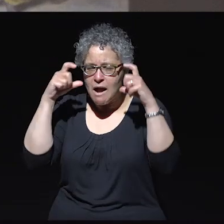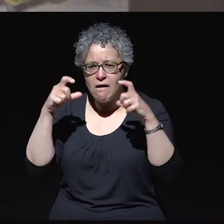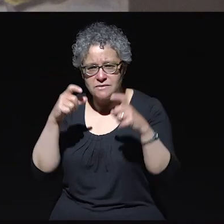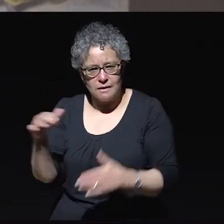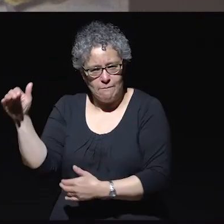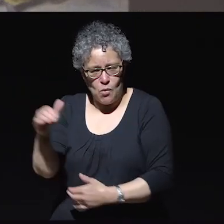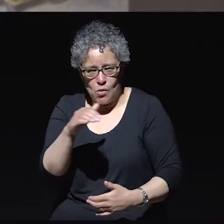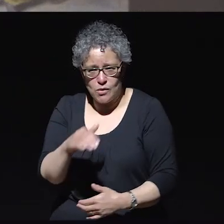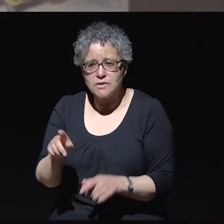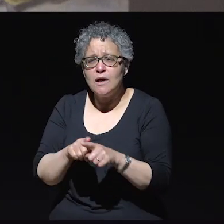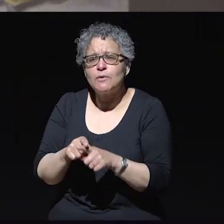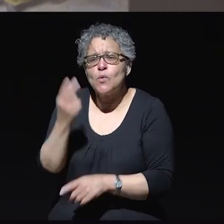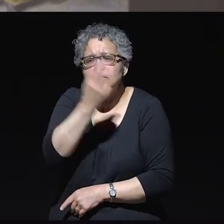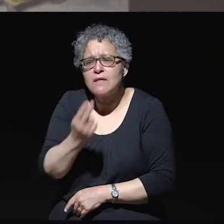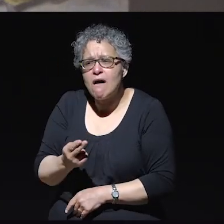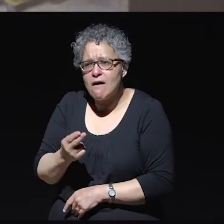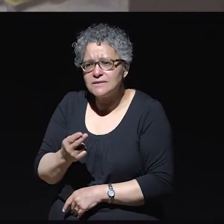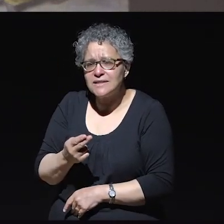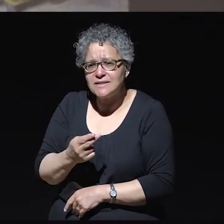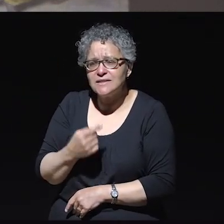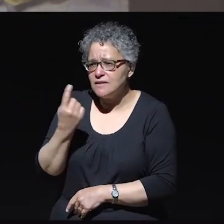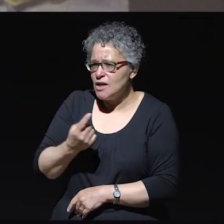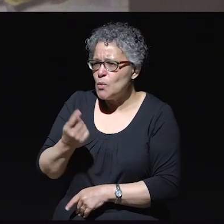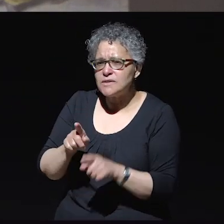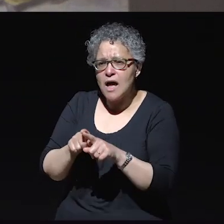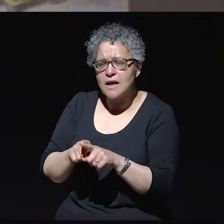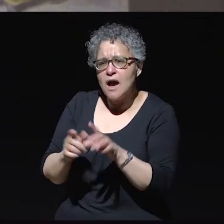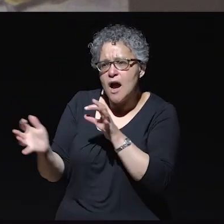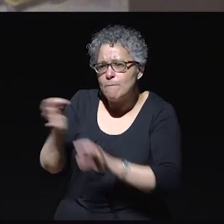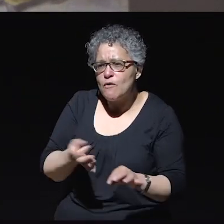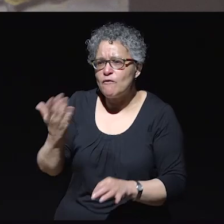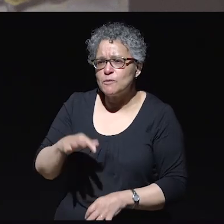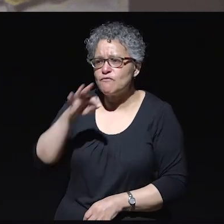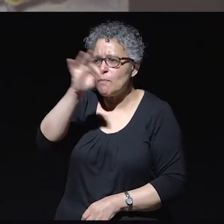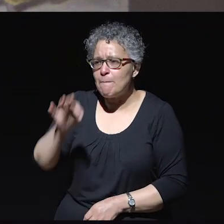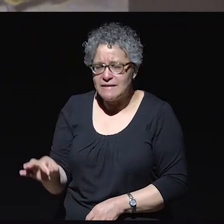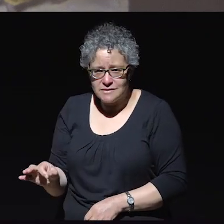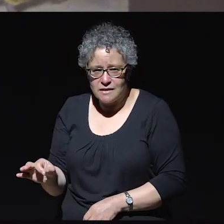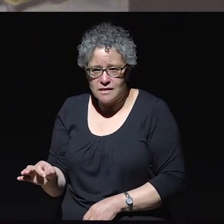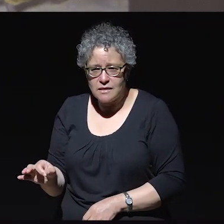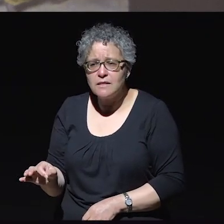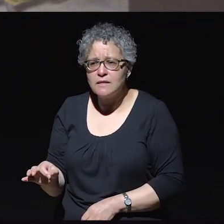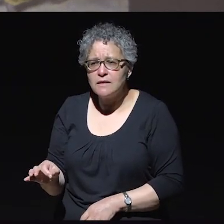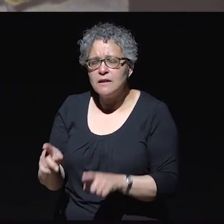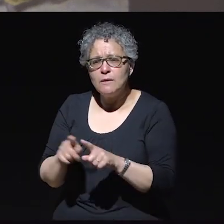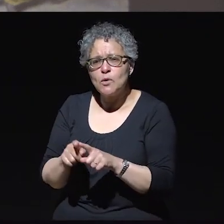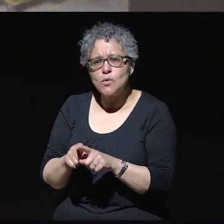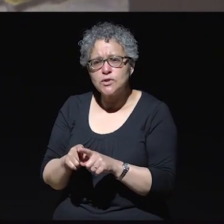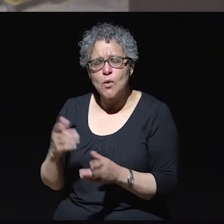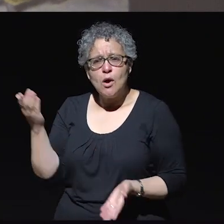was often described as a performance of the pencil by reviewers of the period, but also the act of posing for a portrait